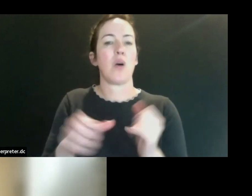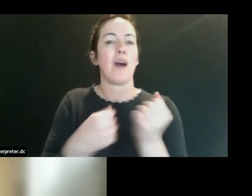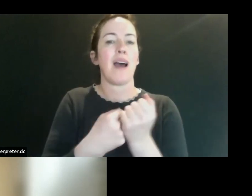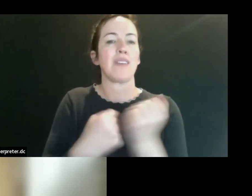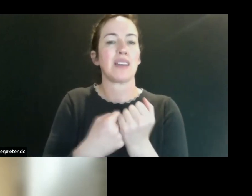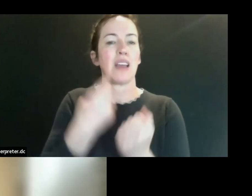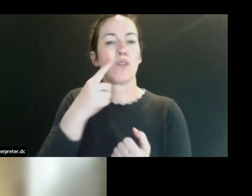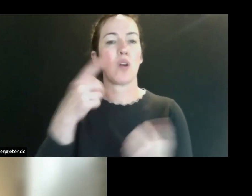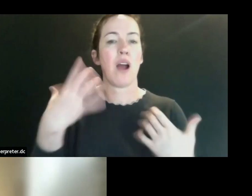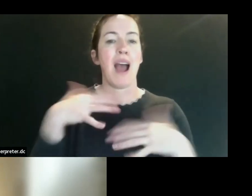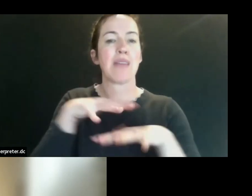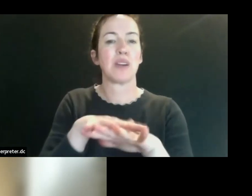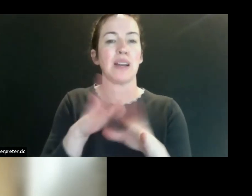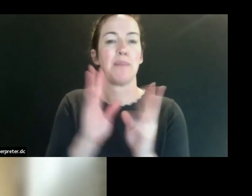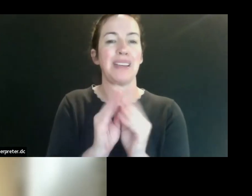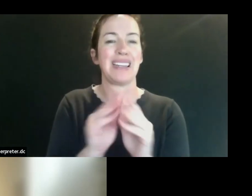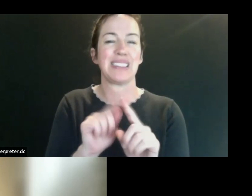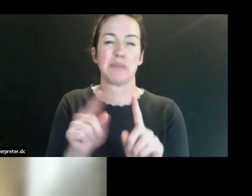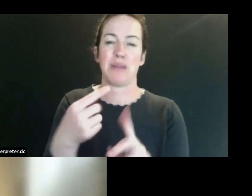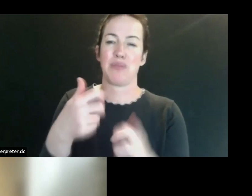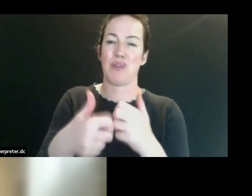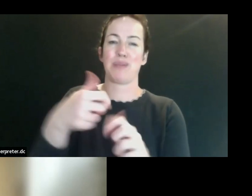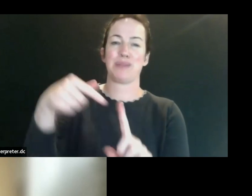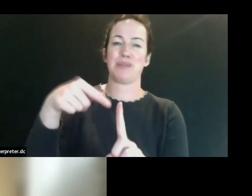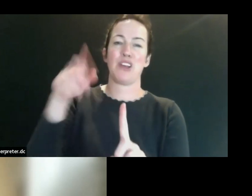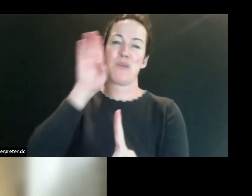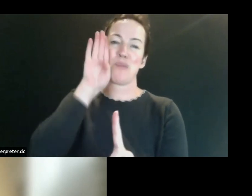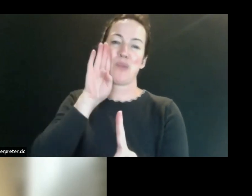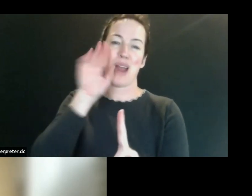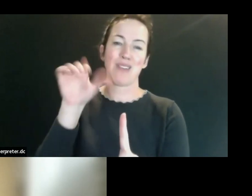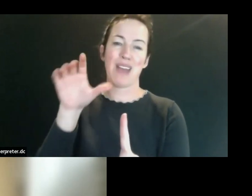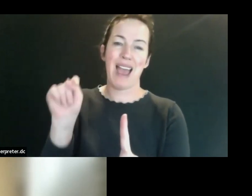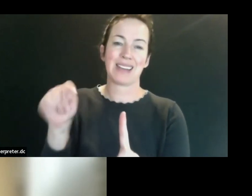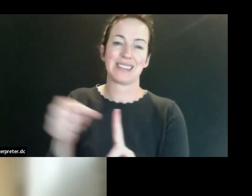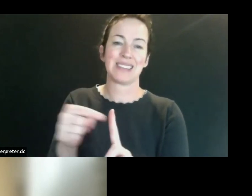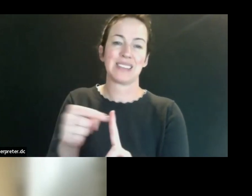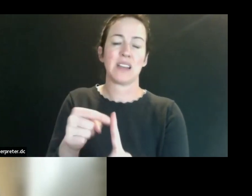that's more of a constraint around the Brown Act, and a key point that another person brought